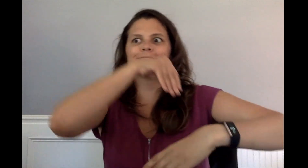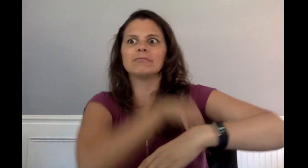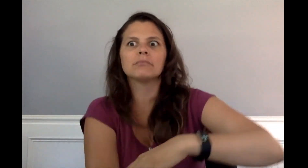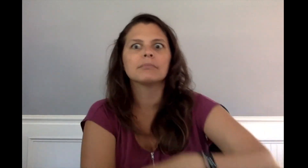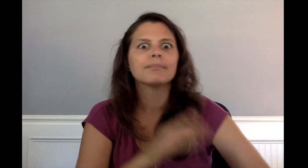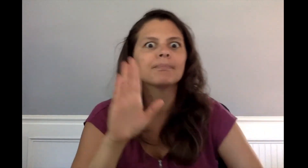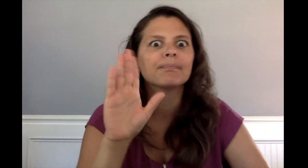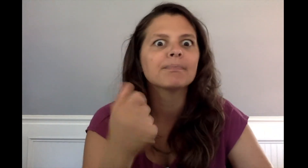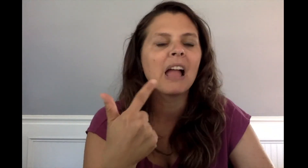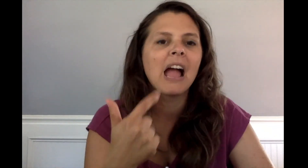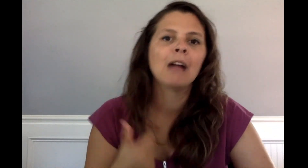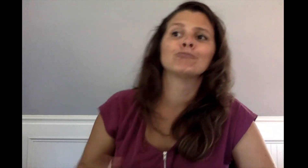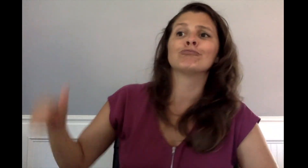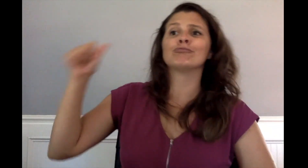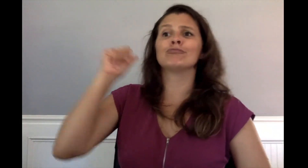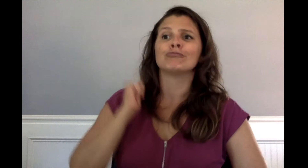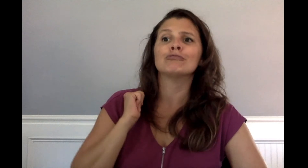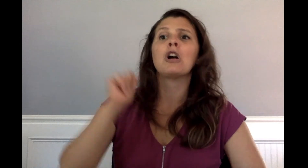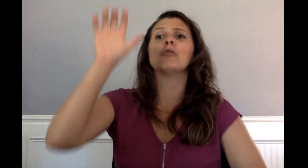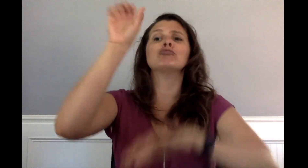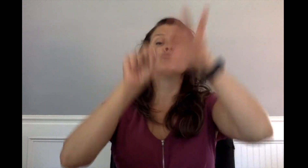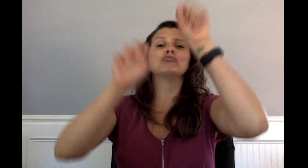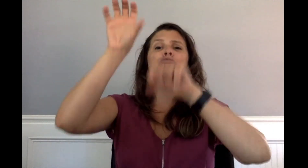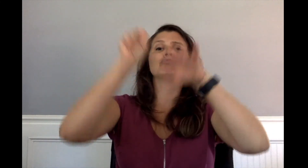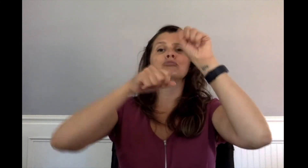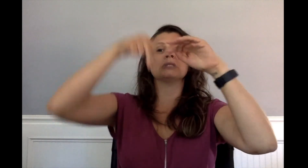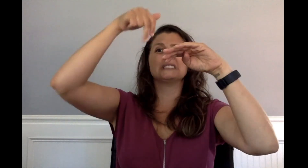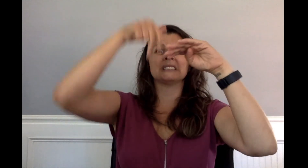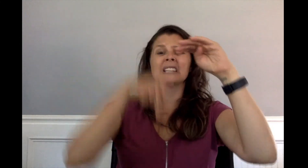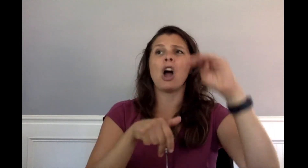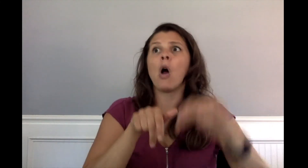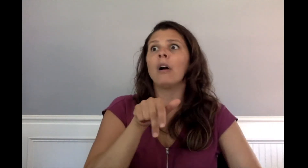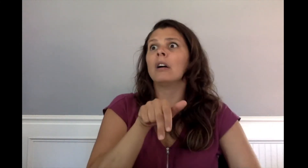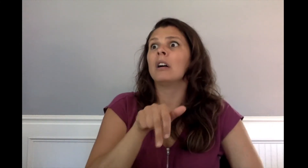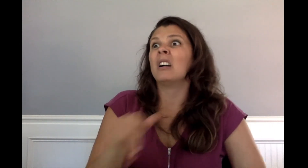She tucked it in the bag hanging on her shoulder, and then climbed down with both hands.